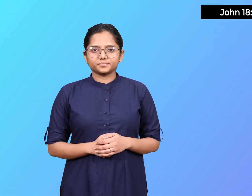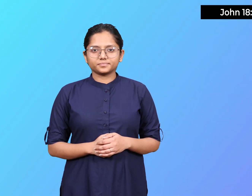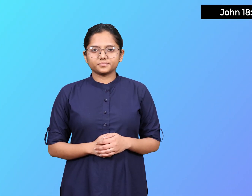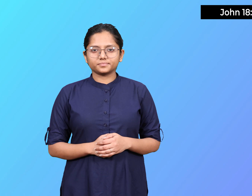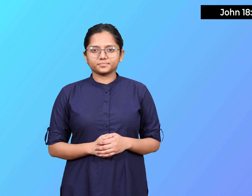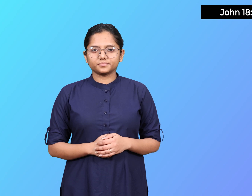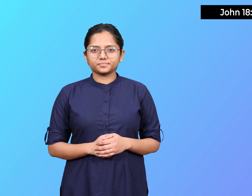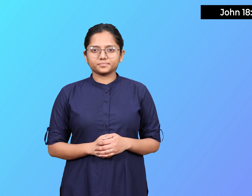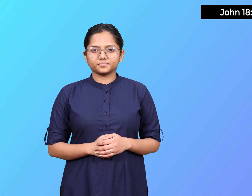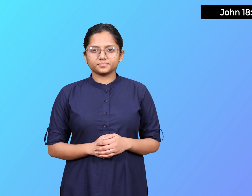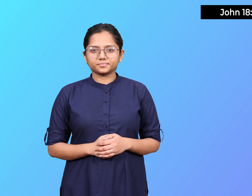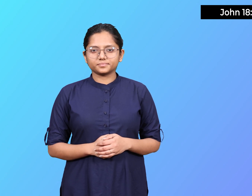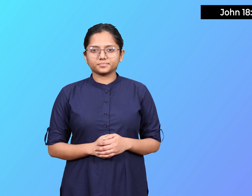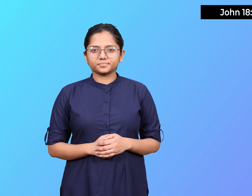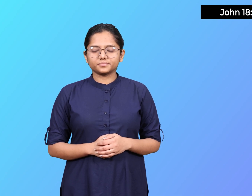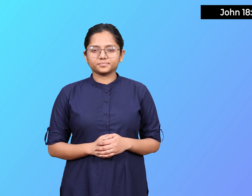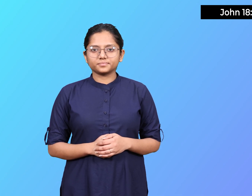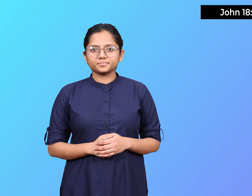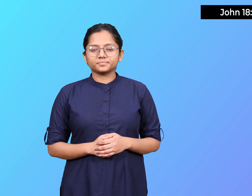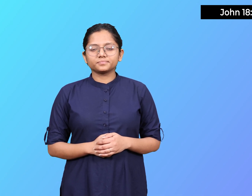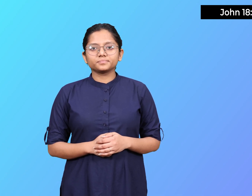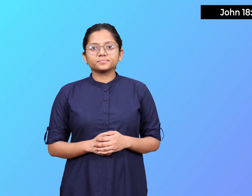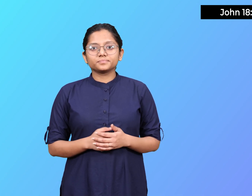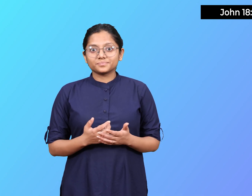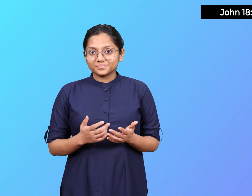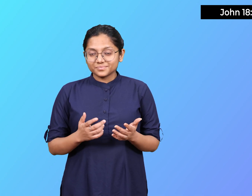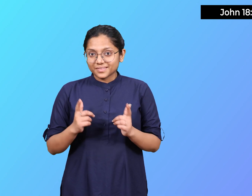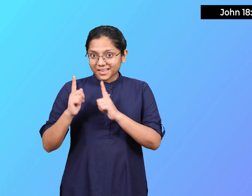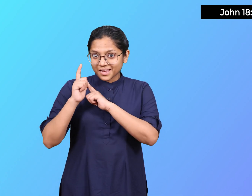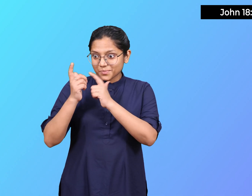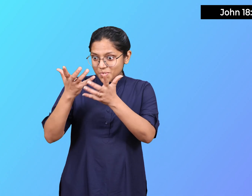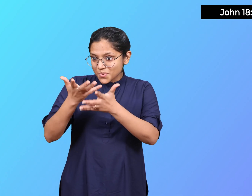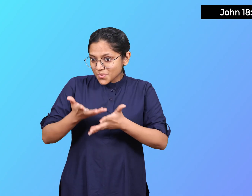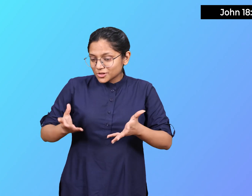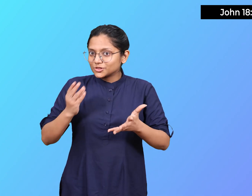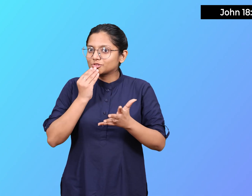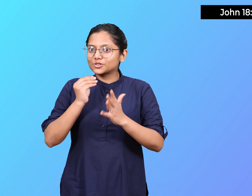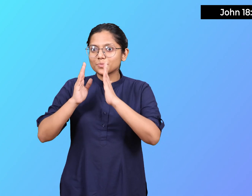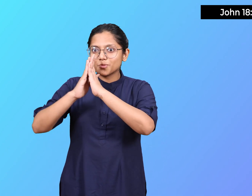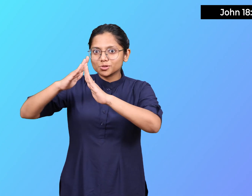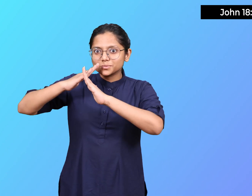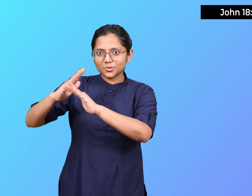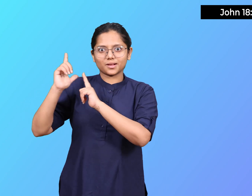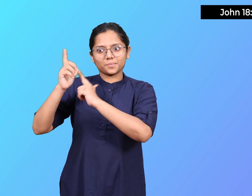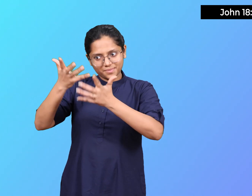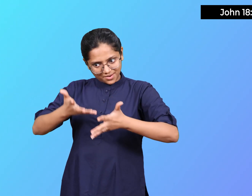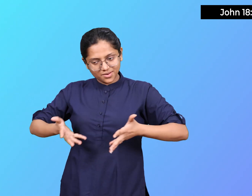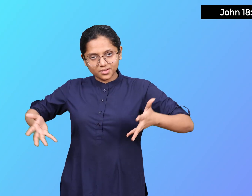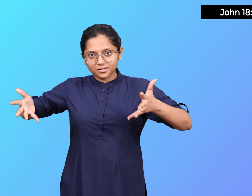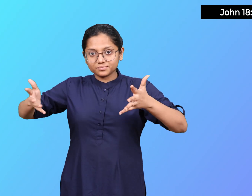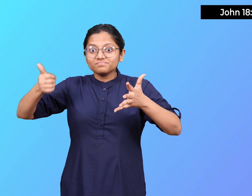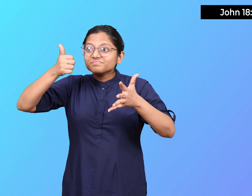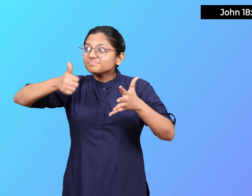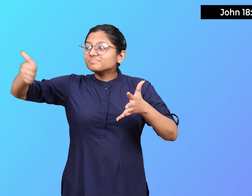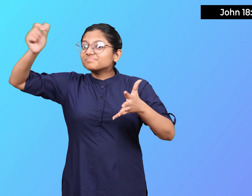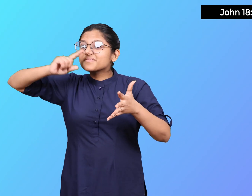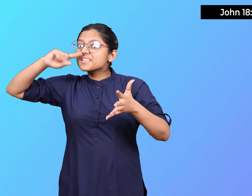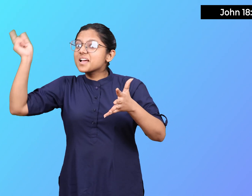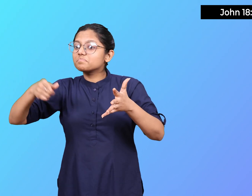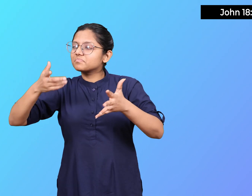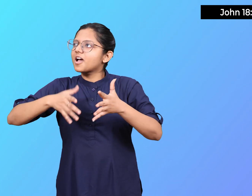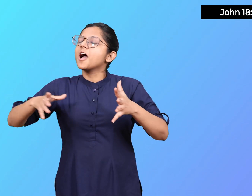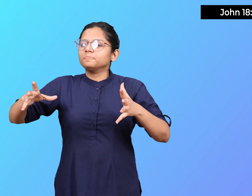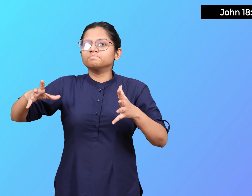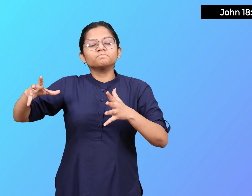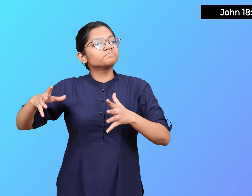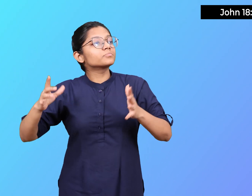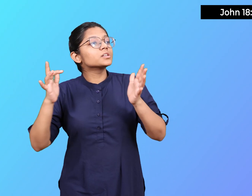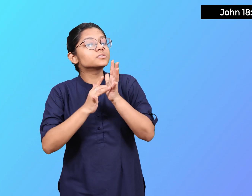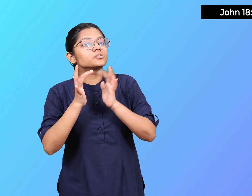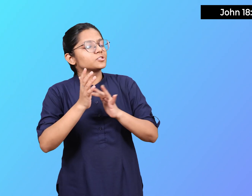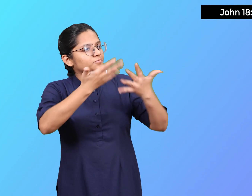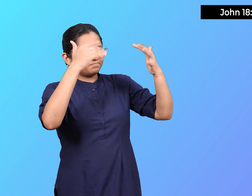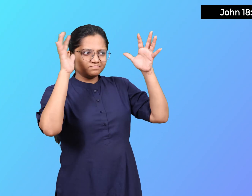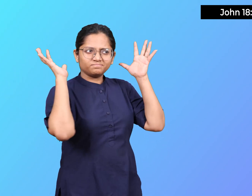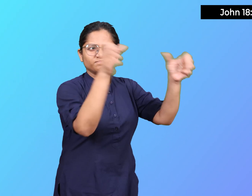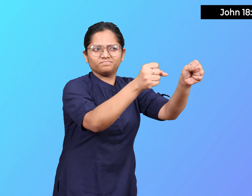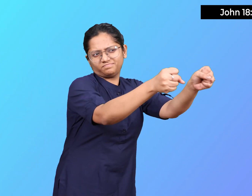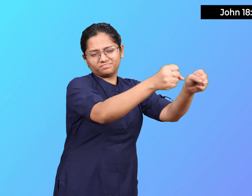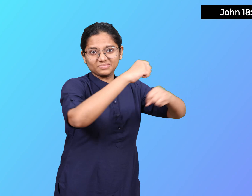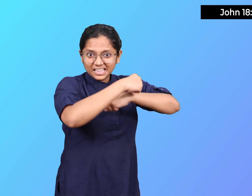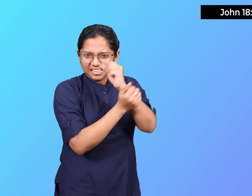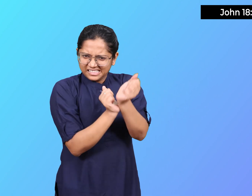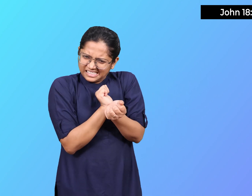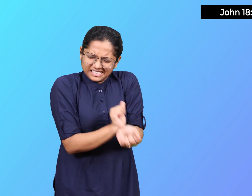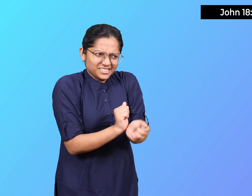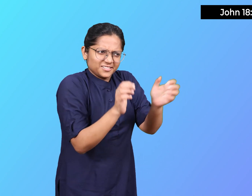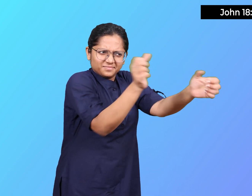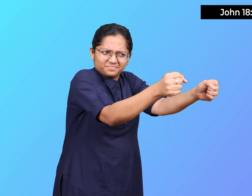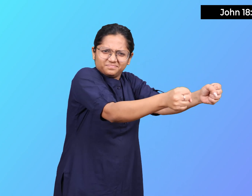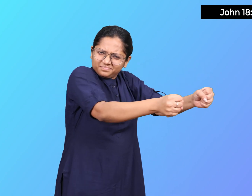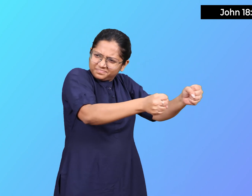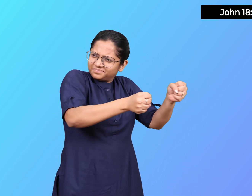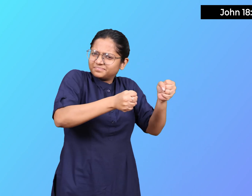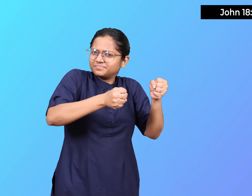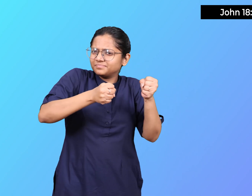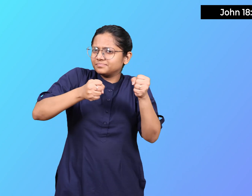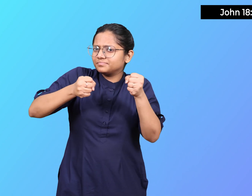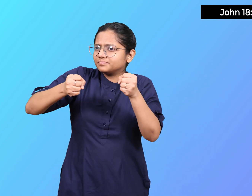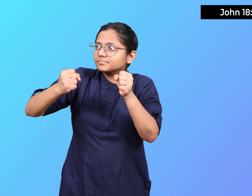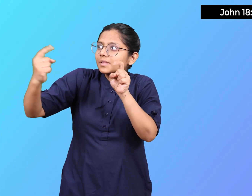Then the soldiers with their commander and the Jewish Temple police arrested Jesus. They tied him